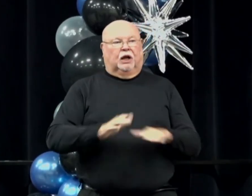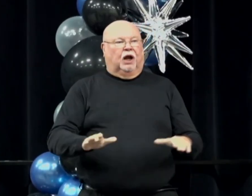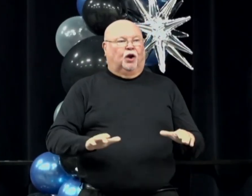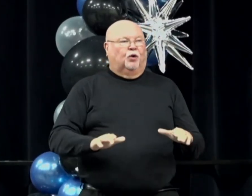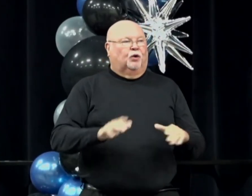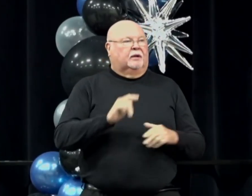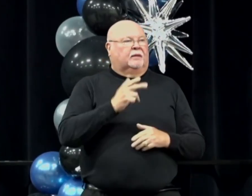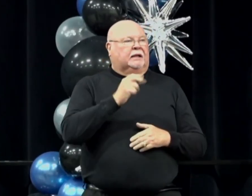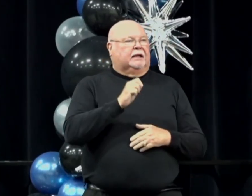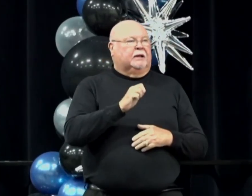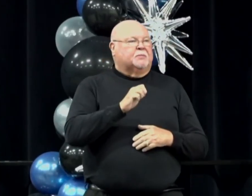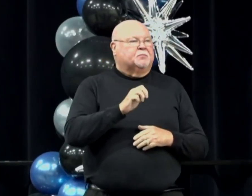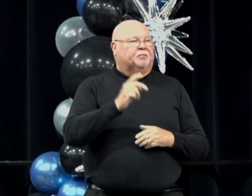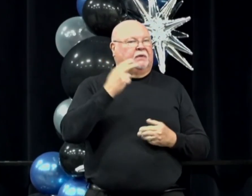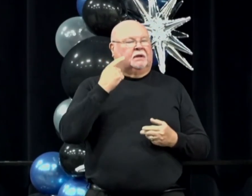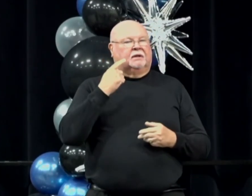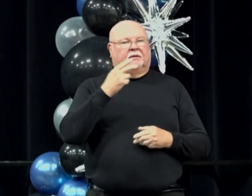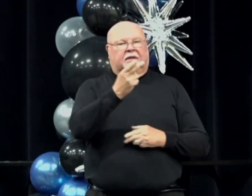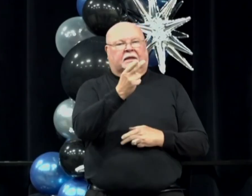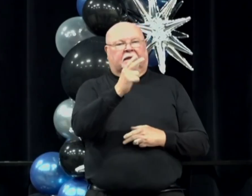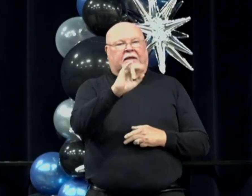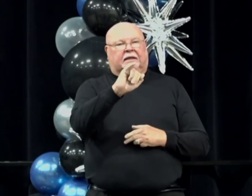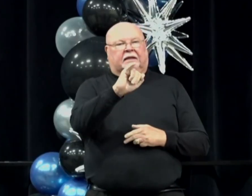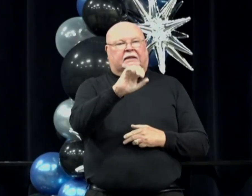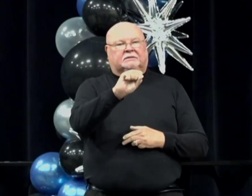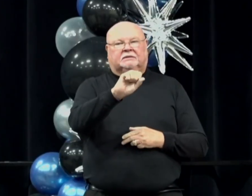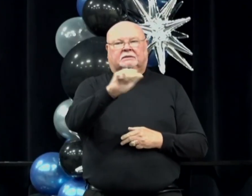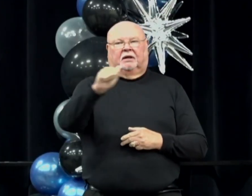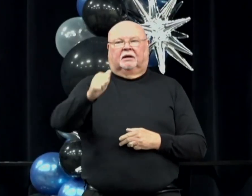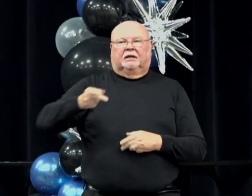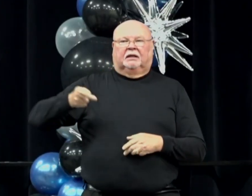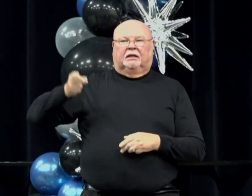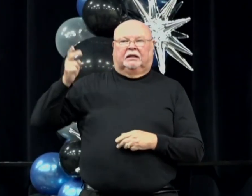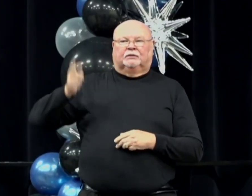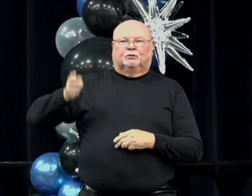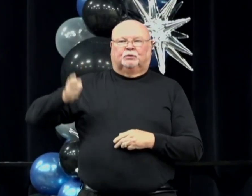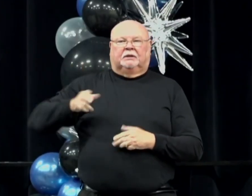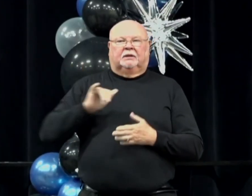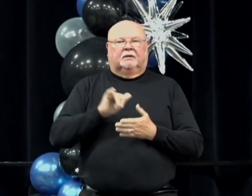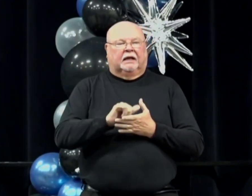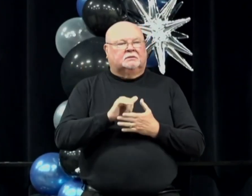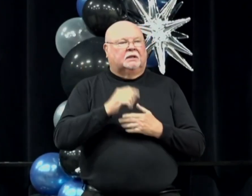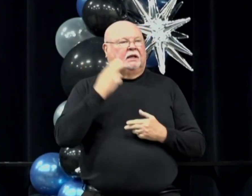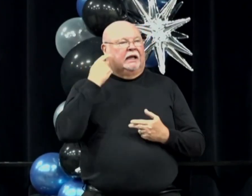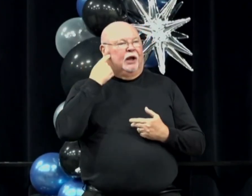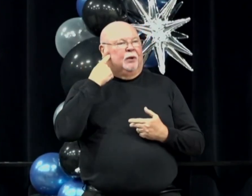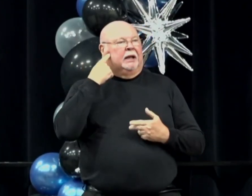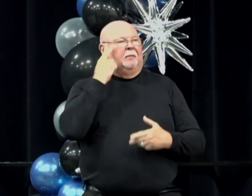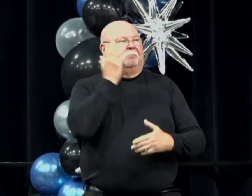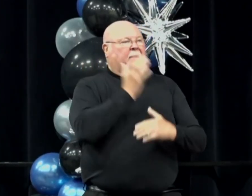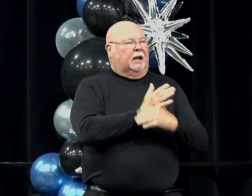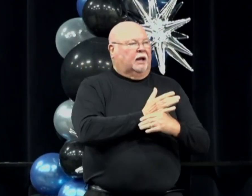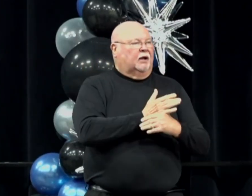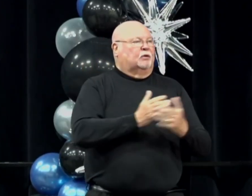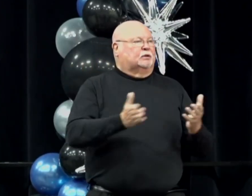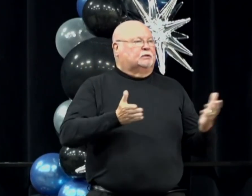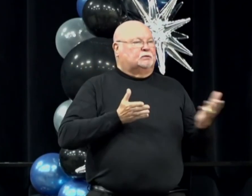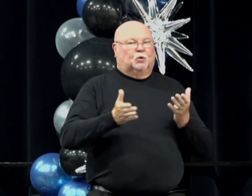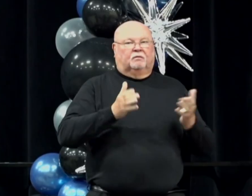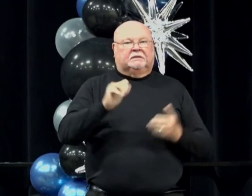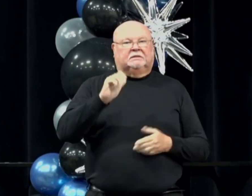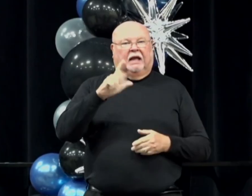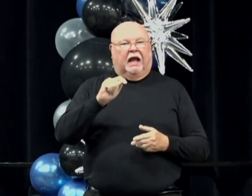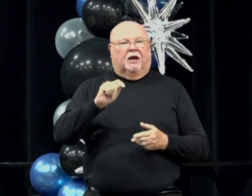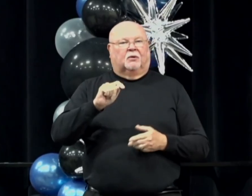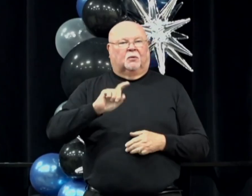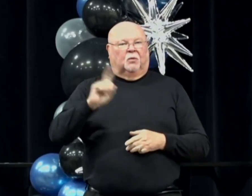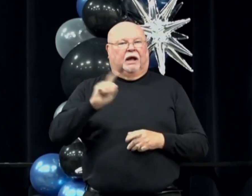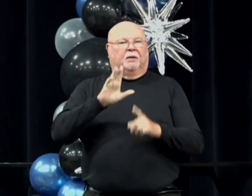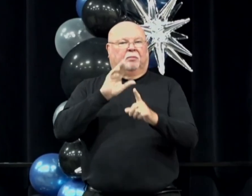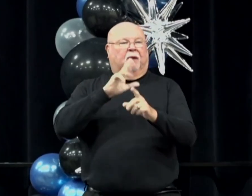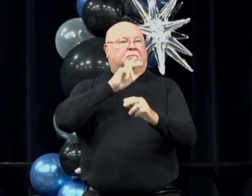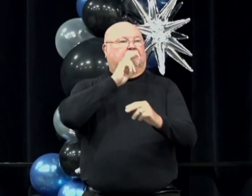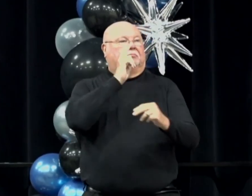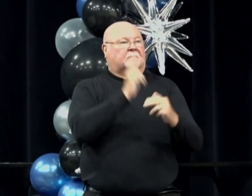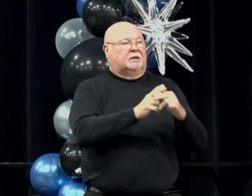did share the HISA history, that's the Hearing Impaired Services Act, where Bob mentioned they